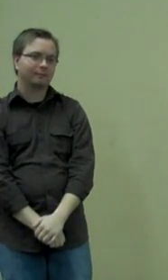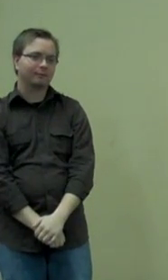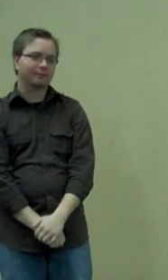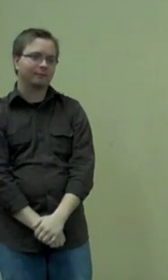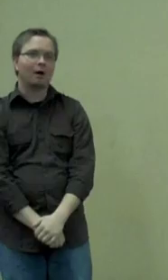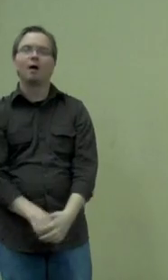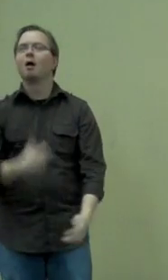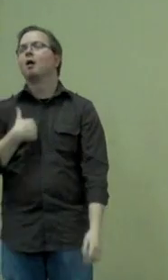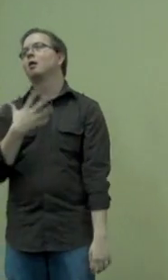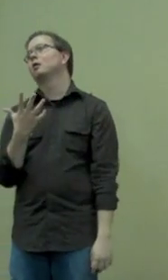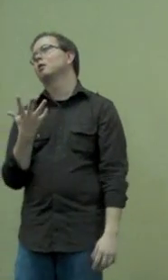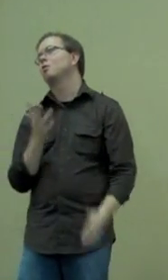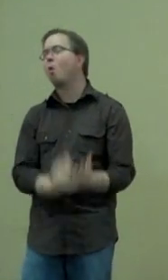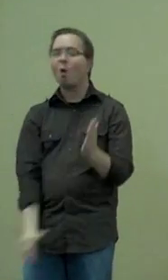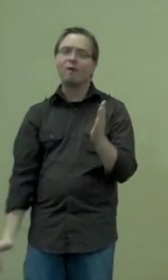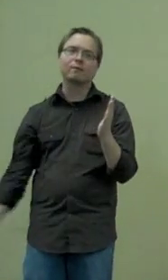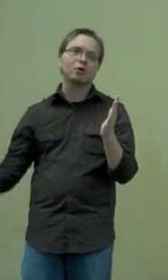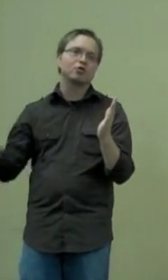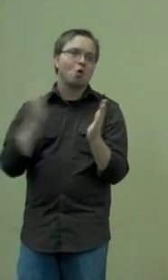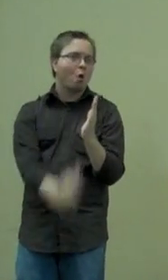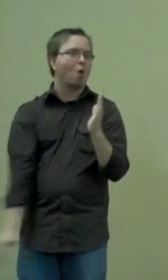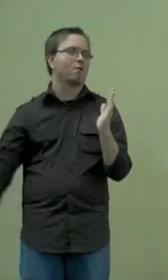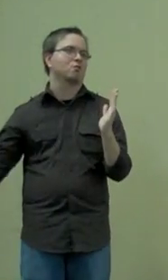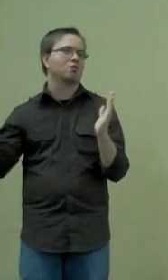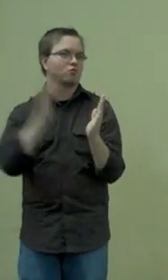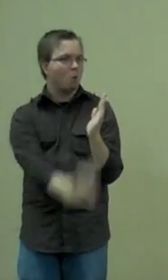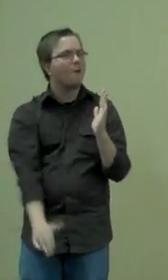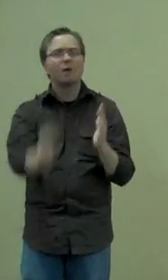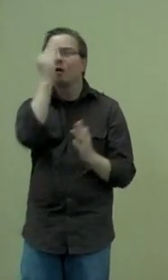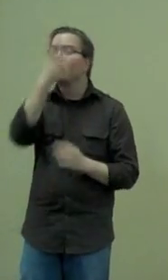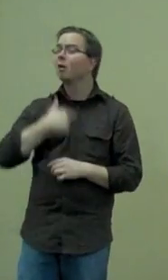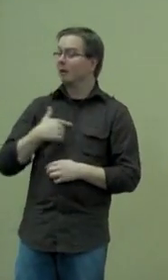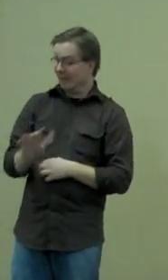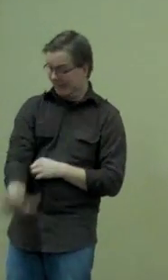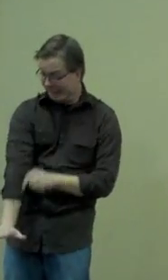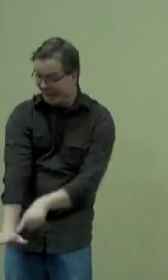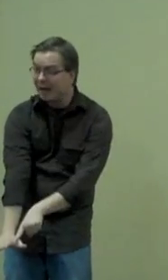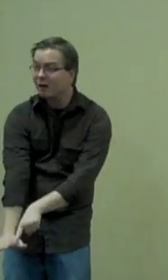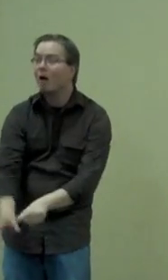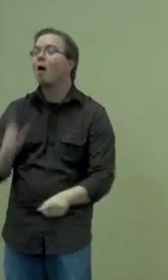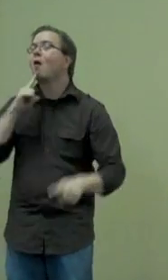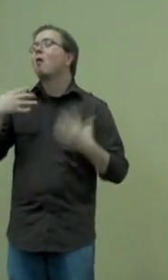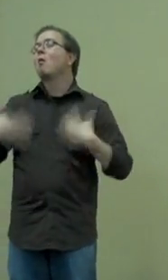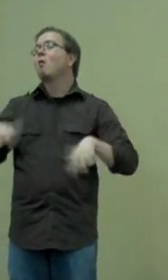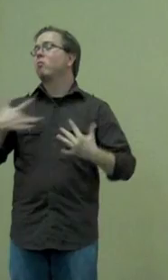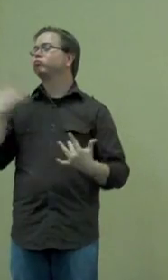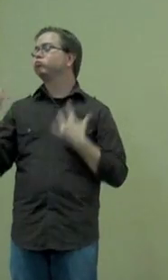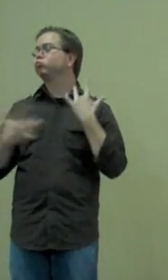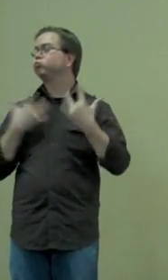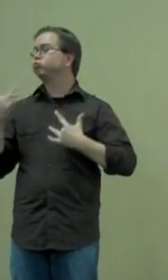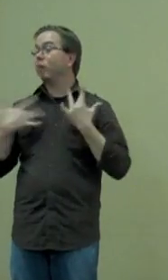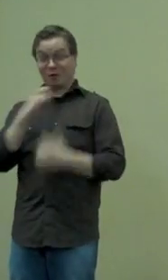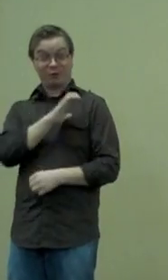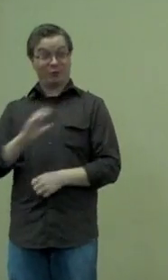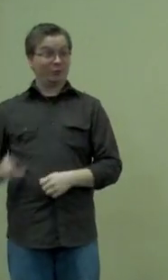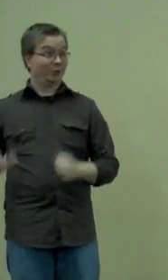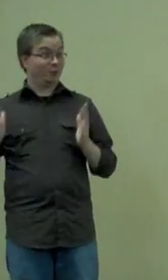Over and over and over again, I mean. But as a kid there's nothing more exciting, as a Christian kid, there's nothing more exciting